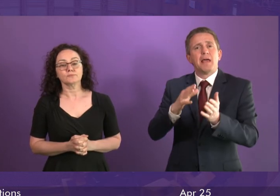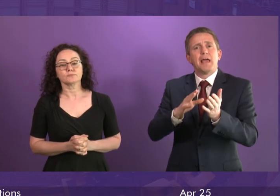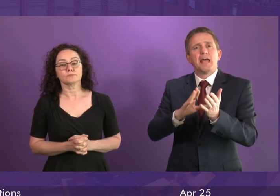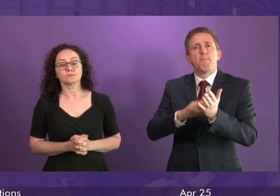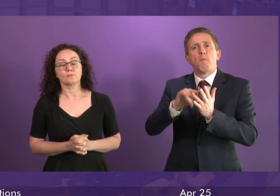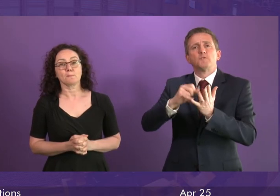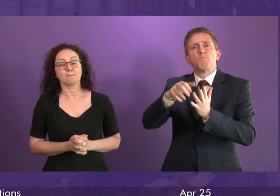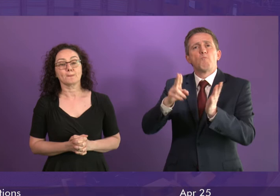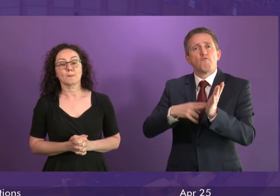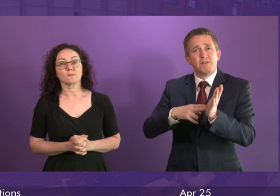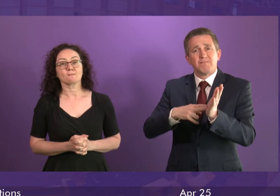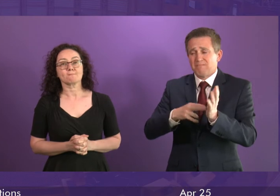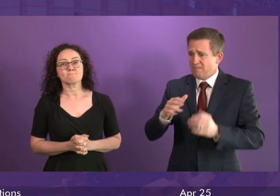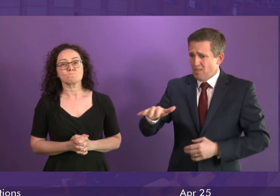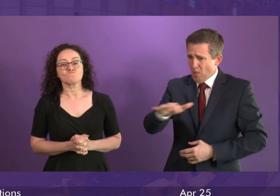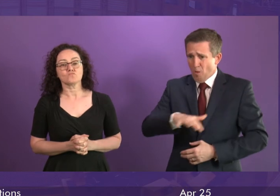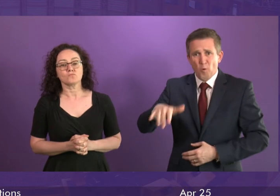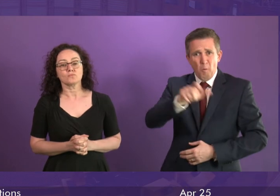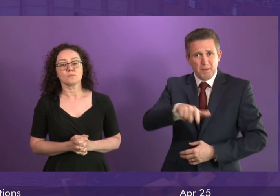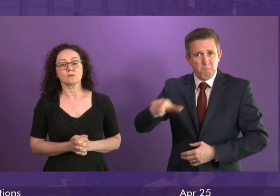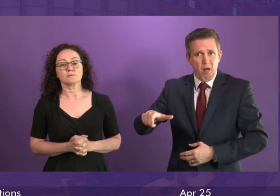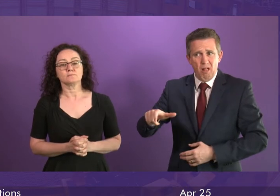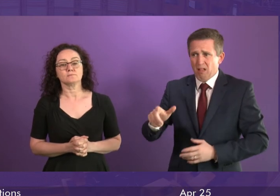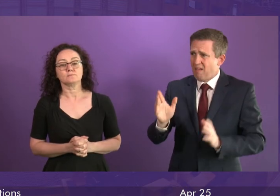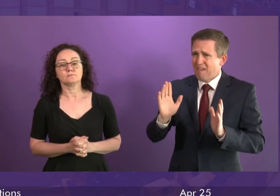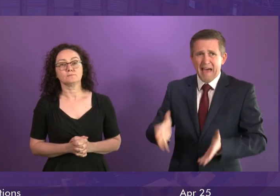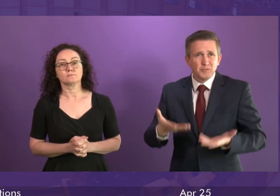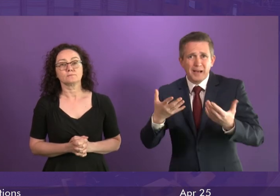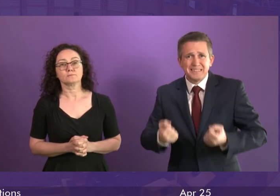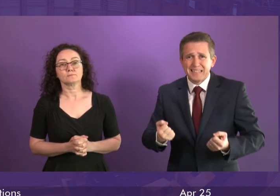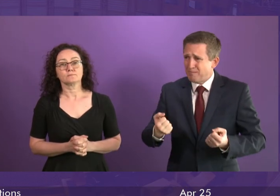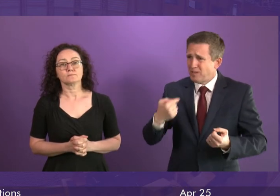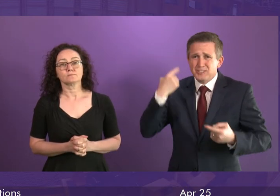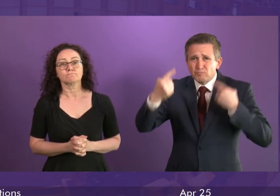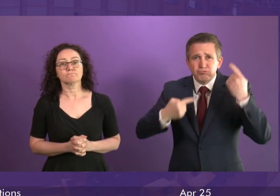My constituents have had to put up with hugely disturbing noise pollution since Sunday, and